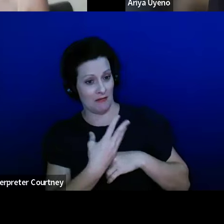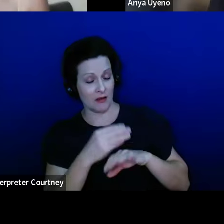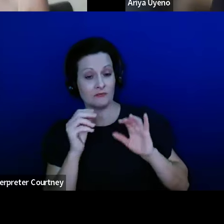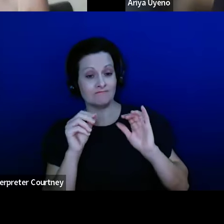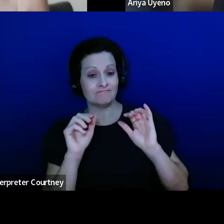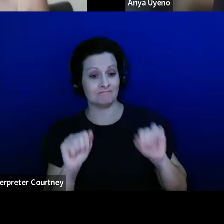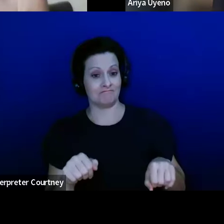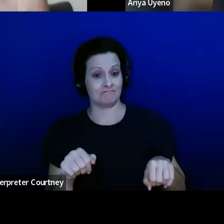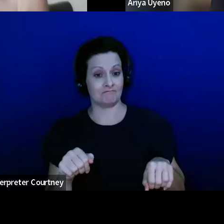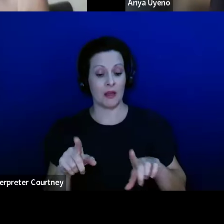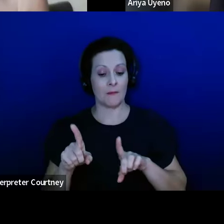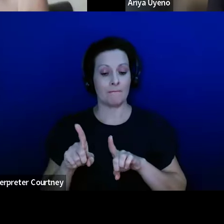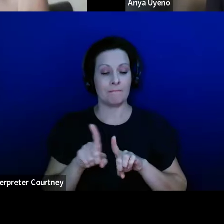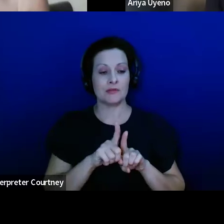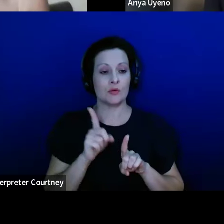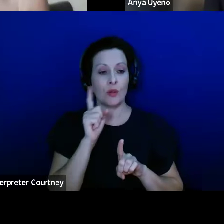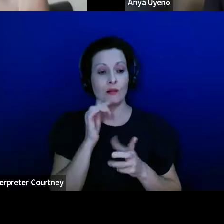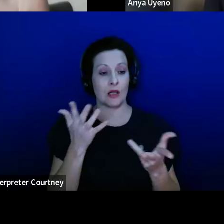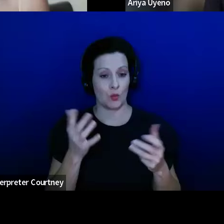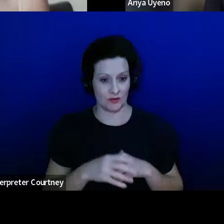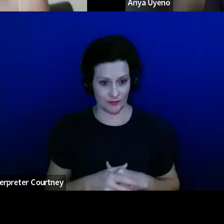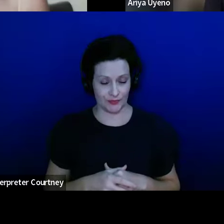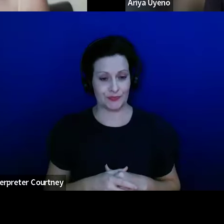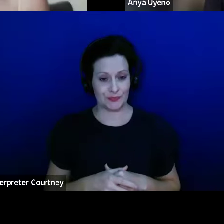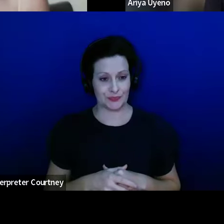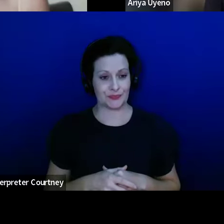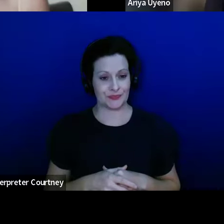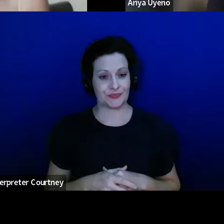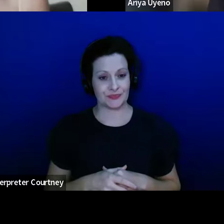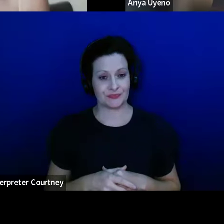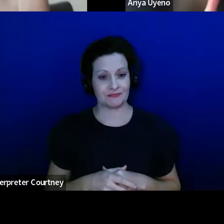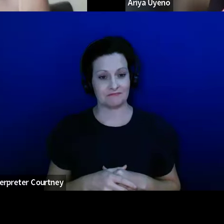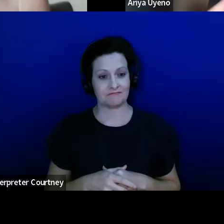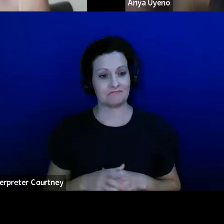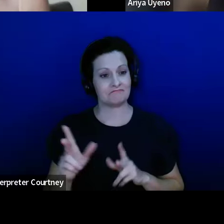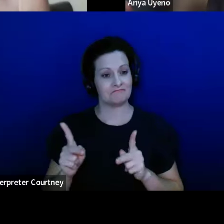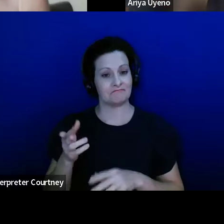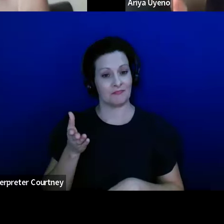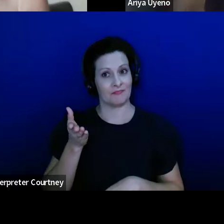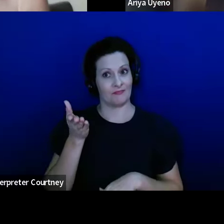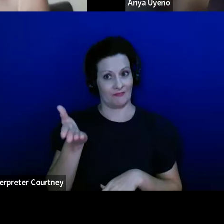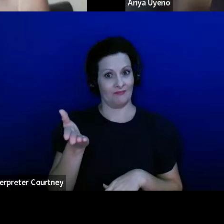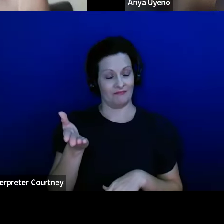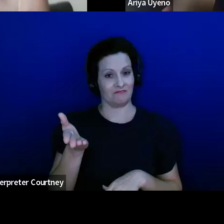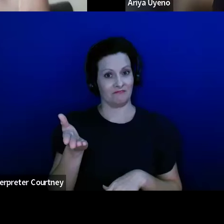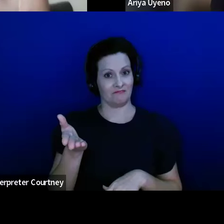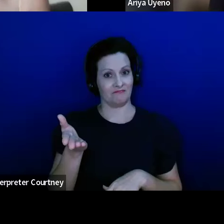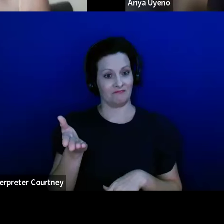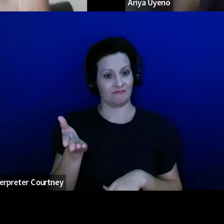how a mentor will be. So I have heard. From the people who are in the position you will be in.